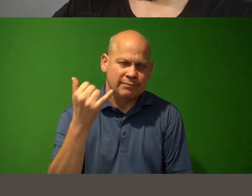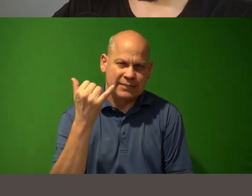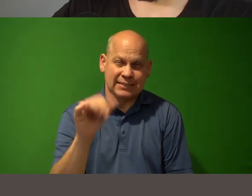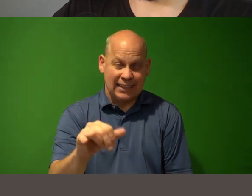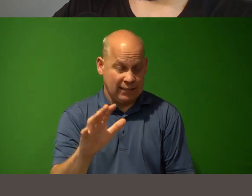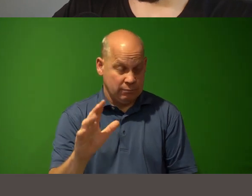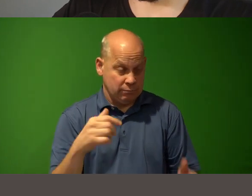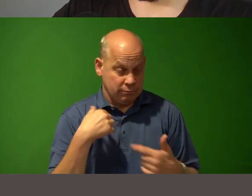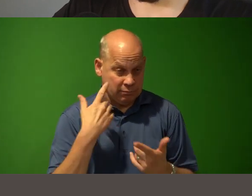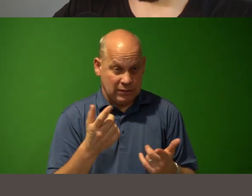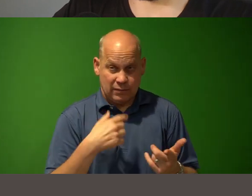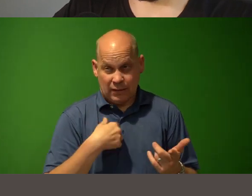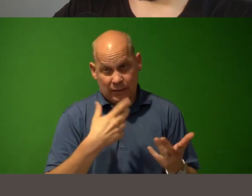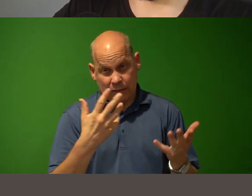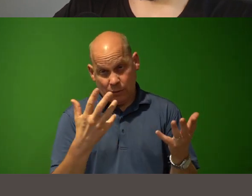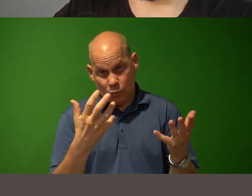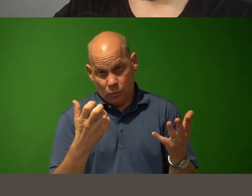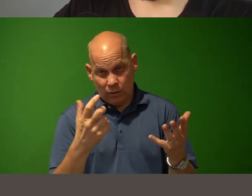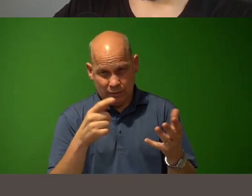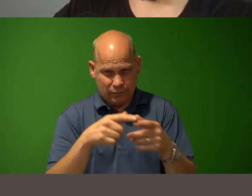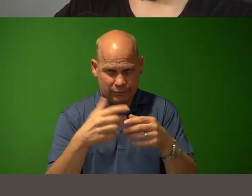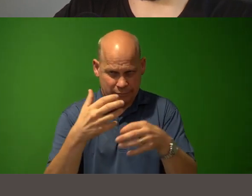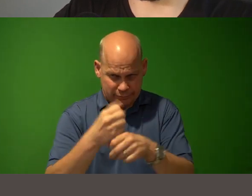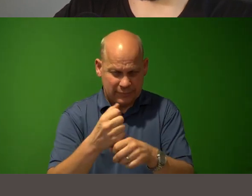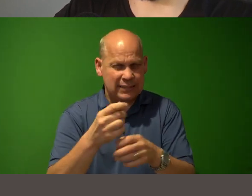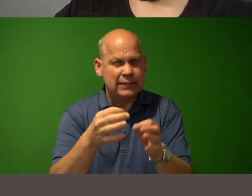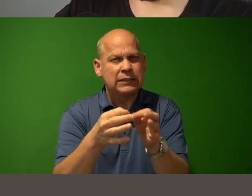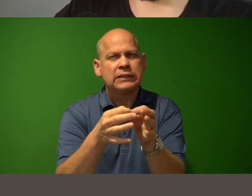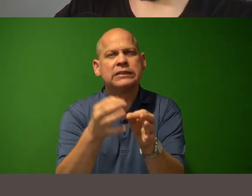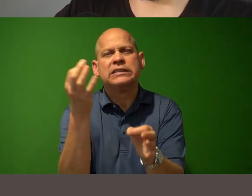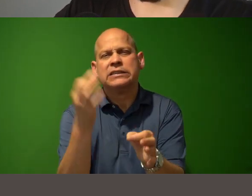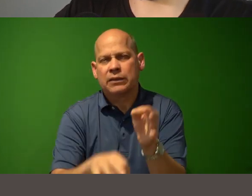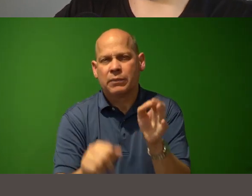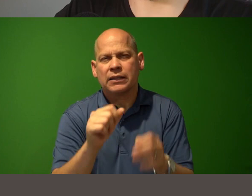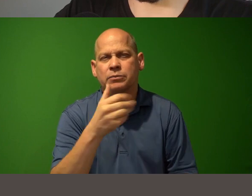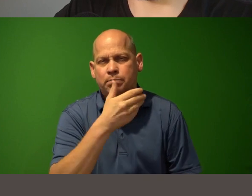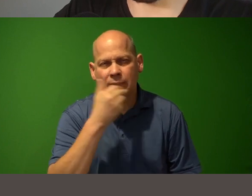That said, I want to book end this section with simple is better than complex.